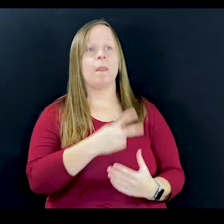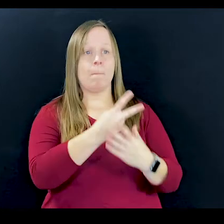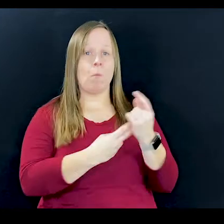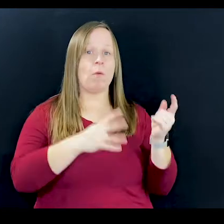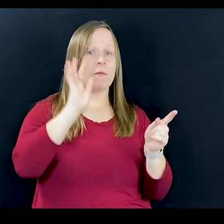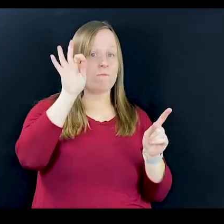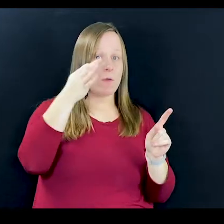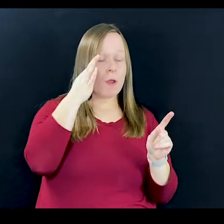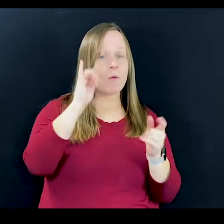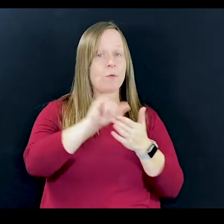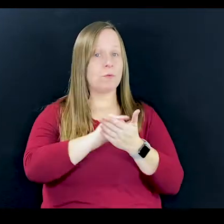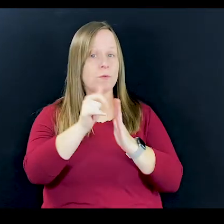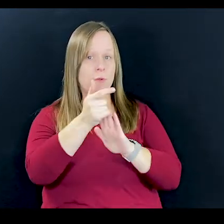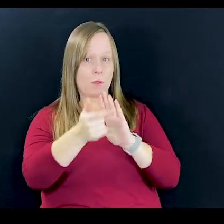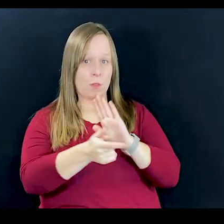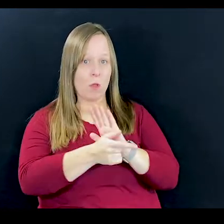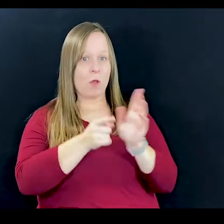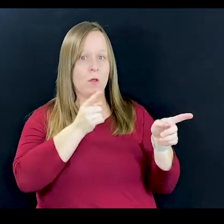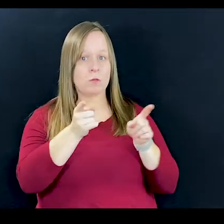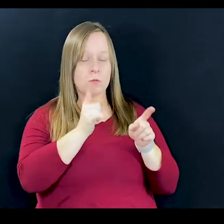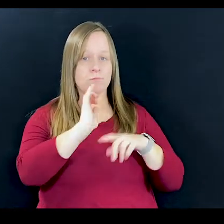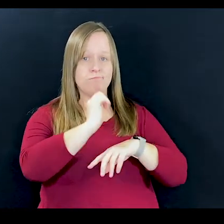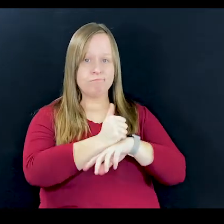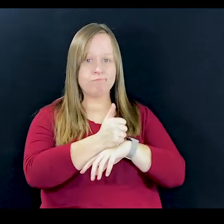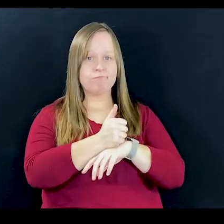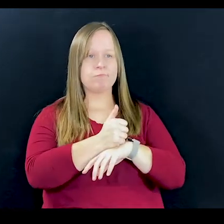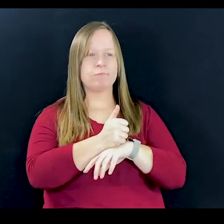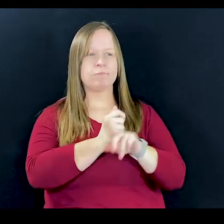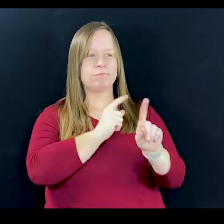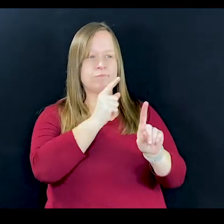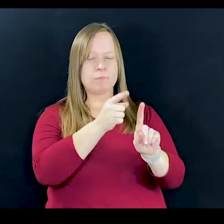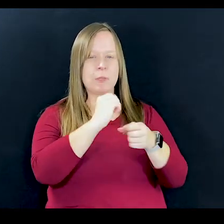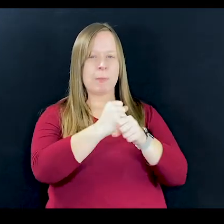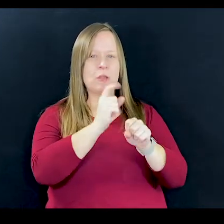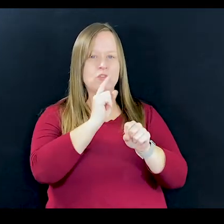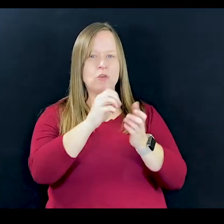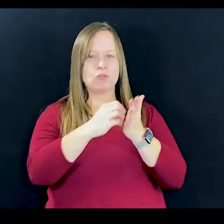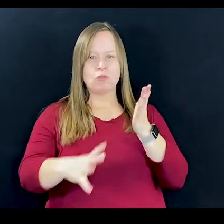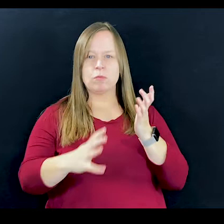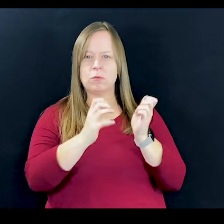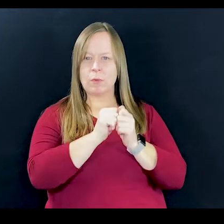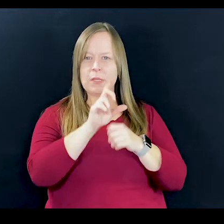Both, Federal and New York State laws are in place that aim to ensure that students with